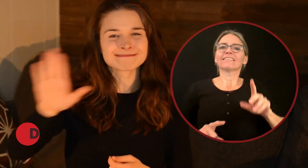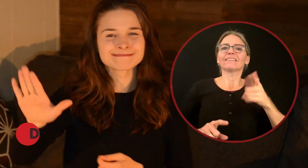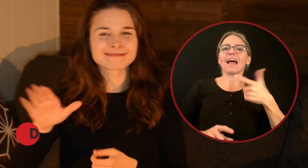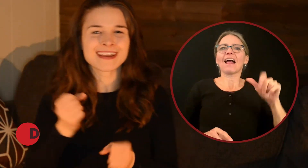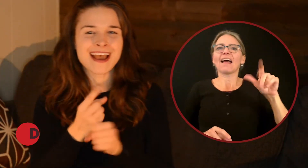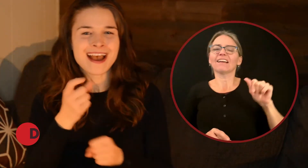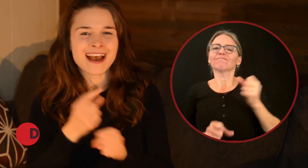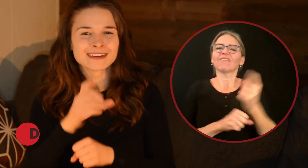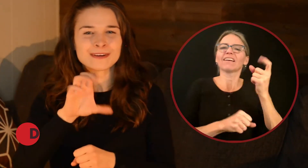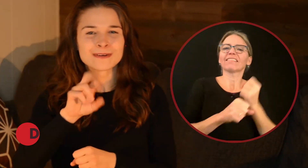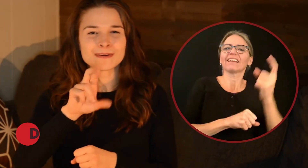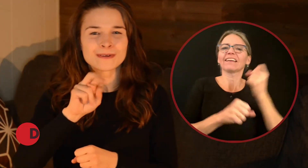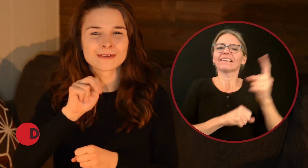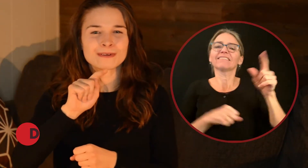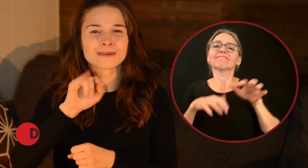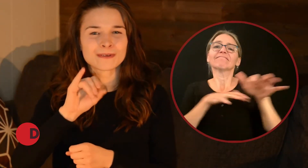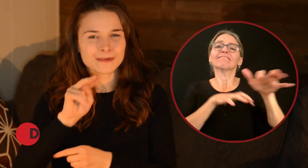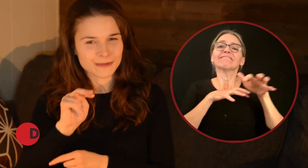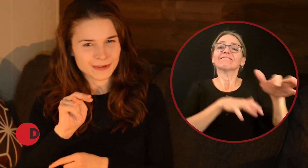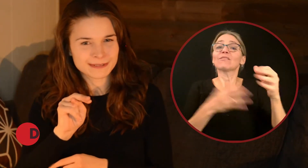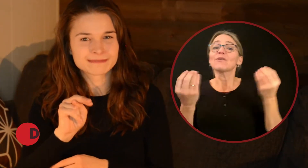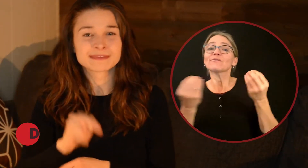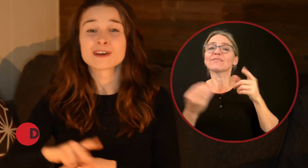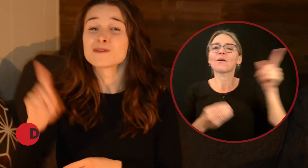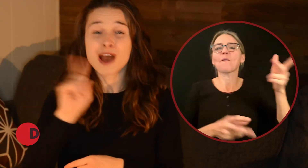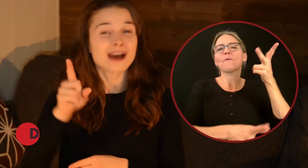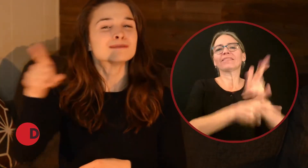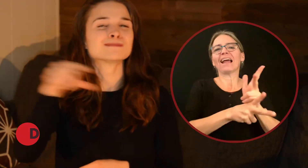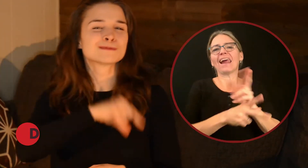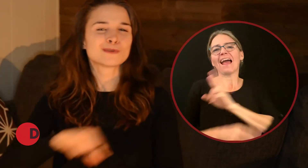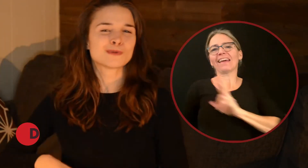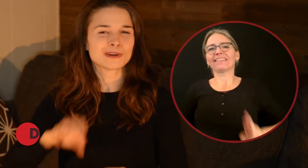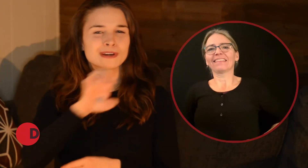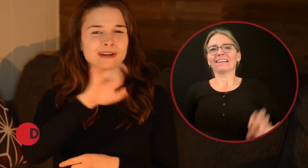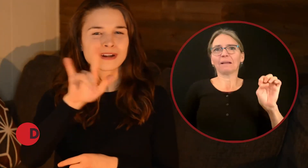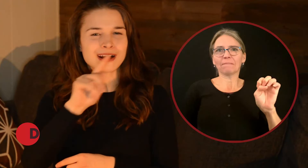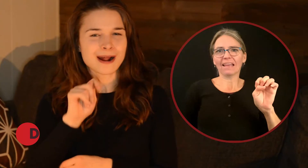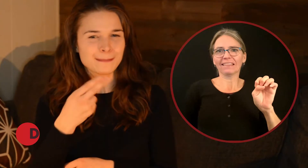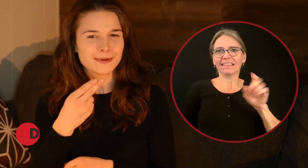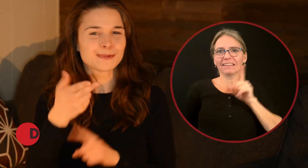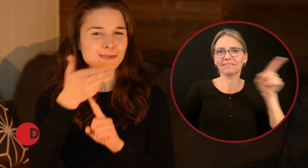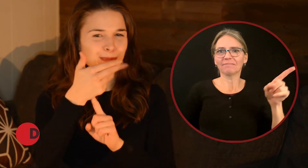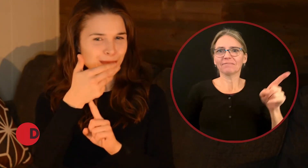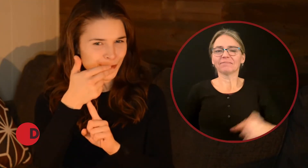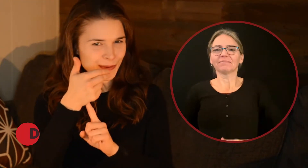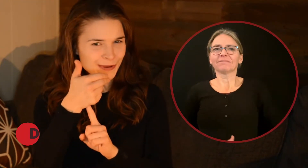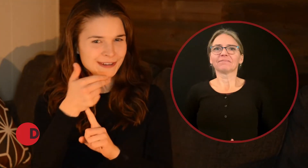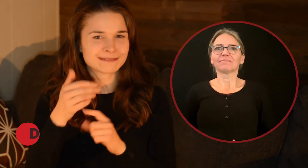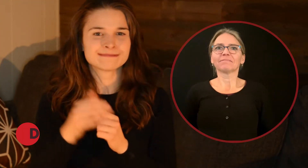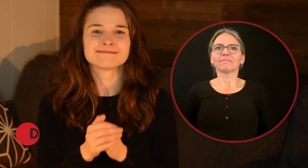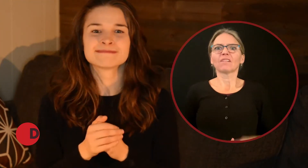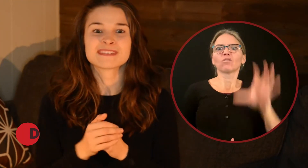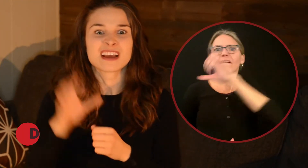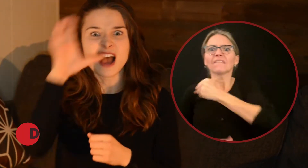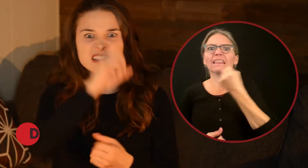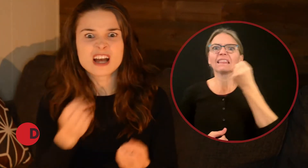annual coronation at the Queen Elizabeth Hotel.